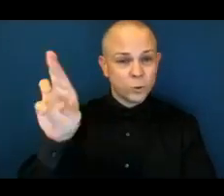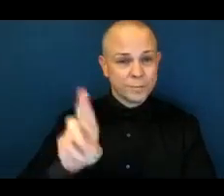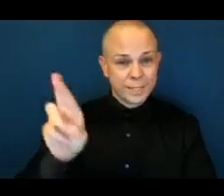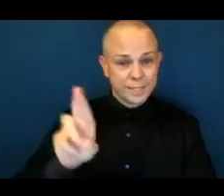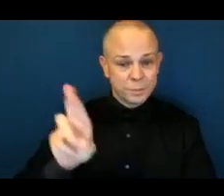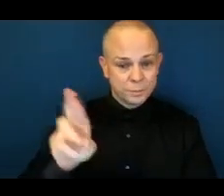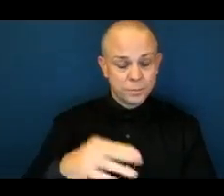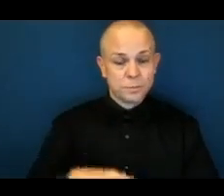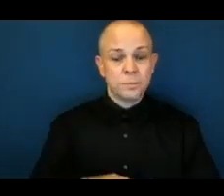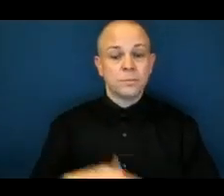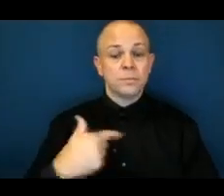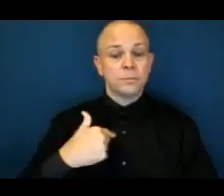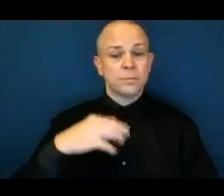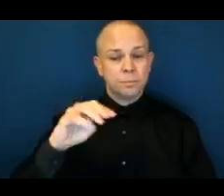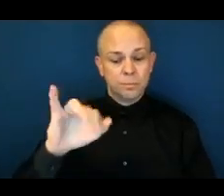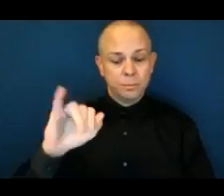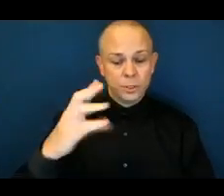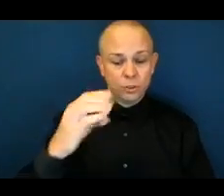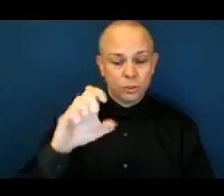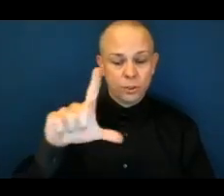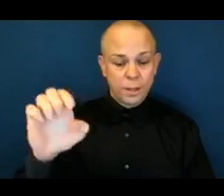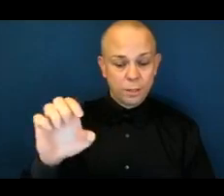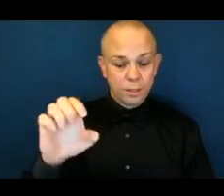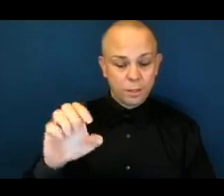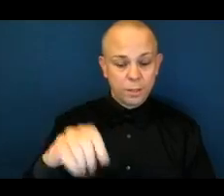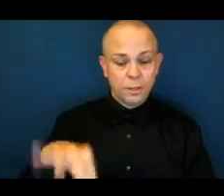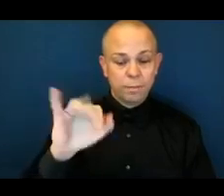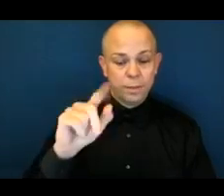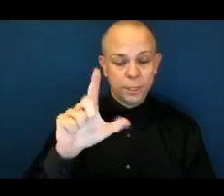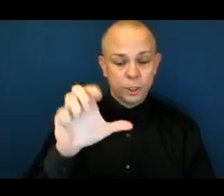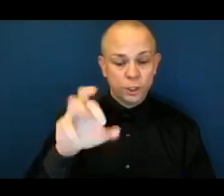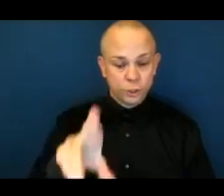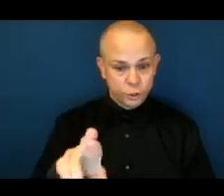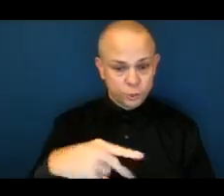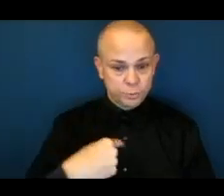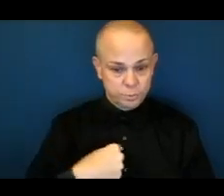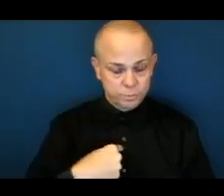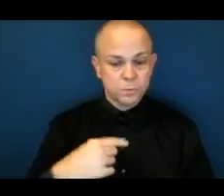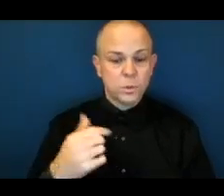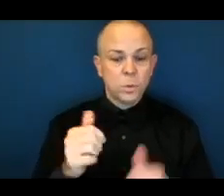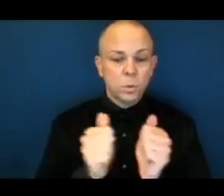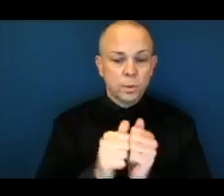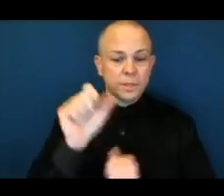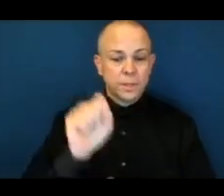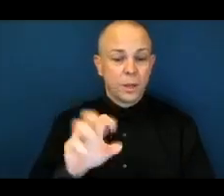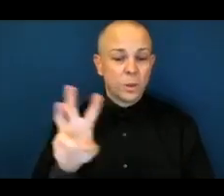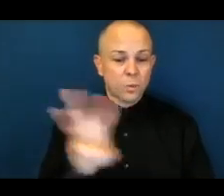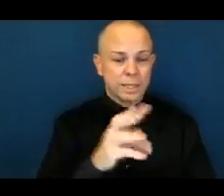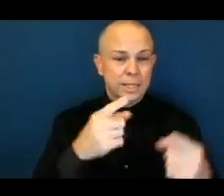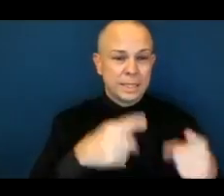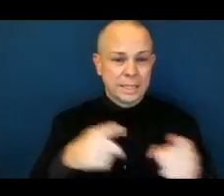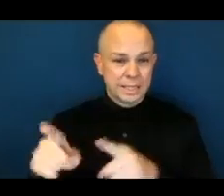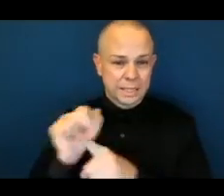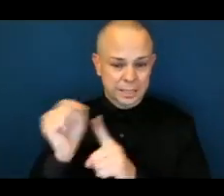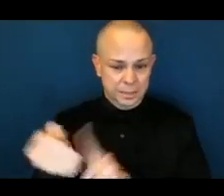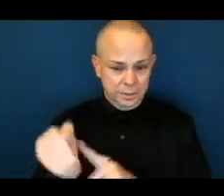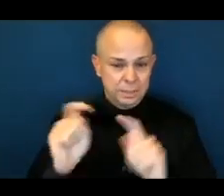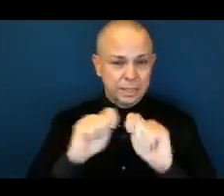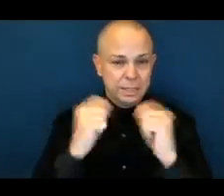information officer with the southwest area incident management team we will have representatives from our incident management team here tonight to